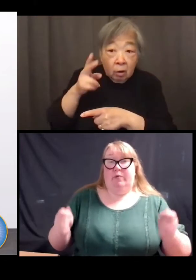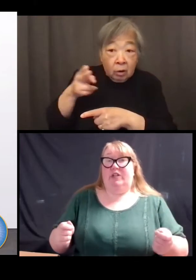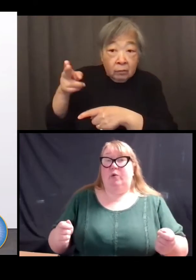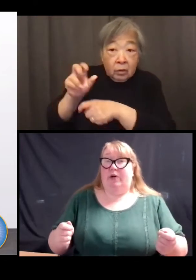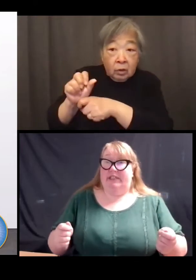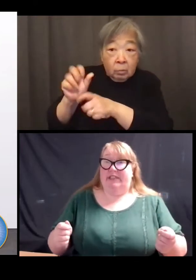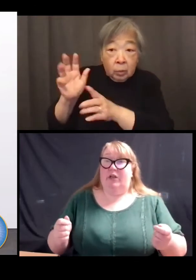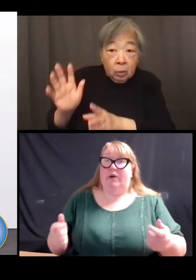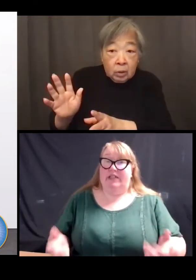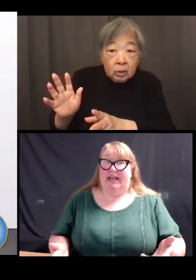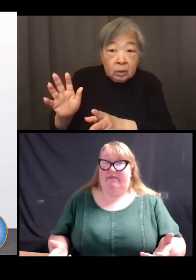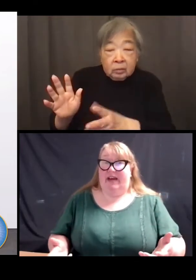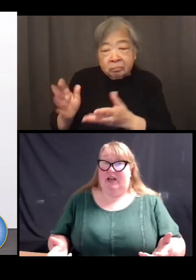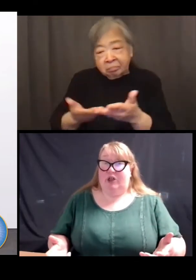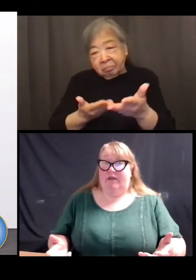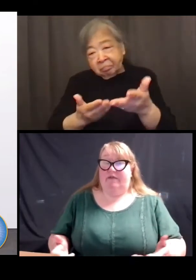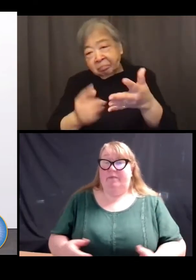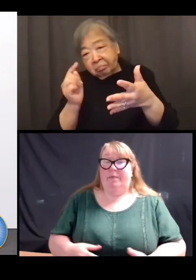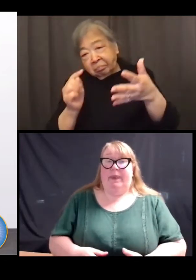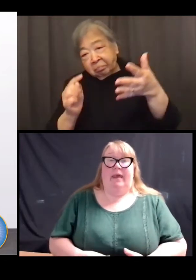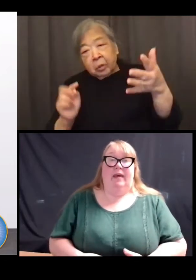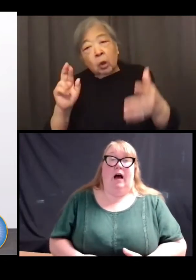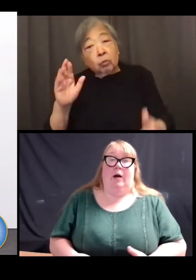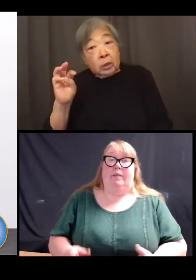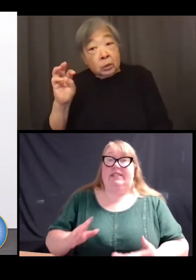resources that you can take advantage of - -